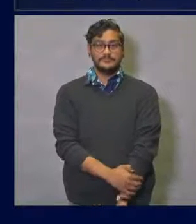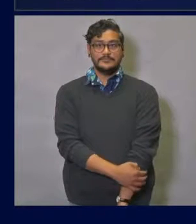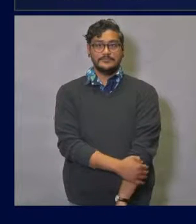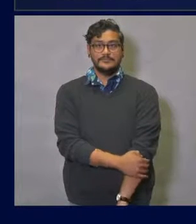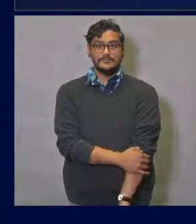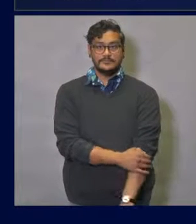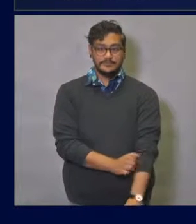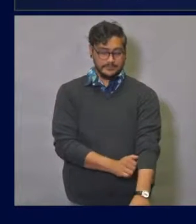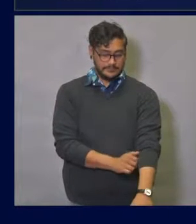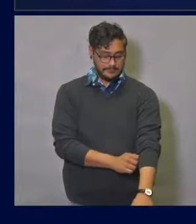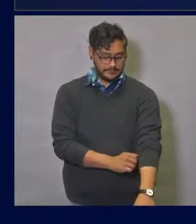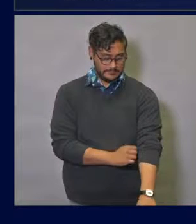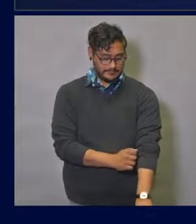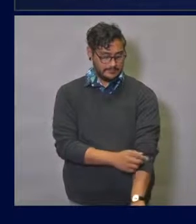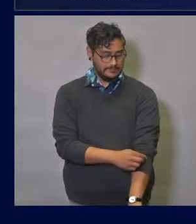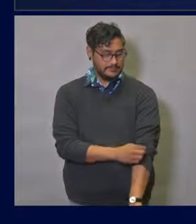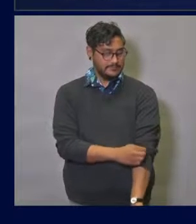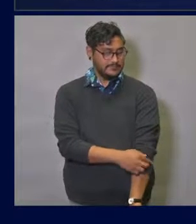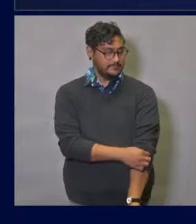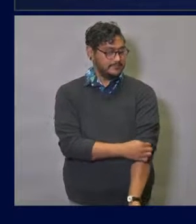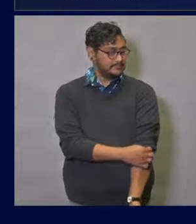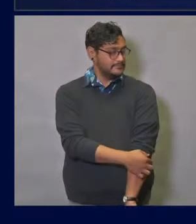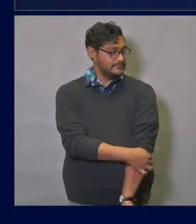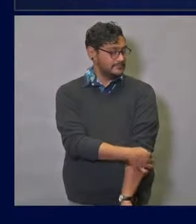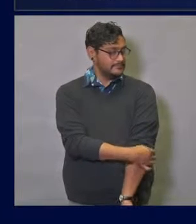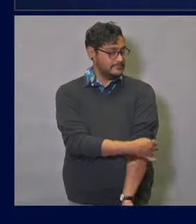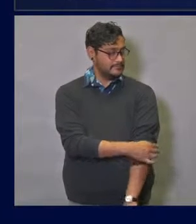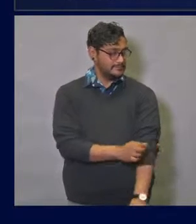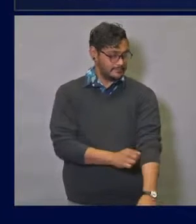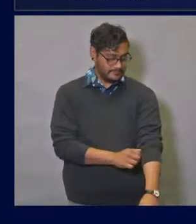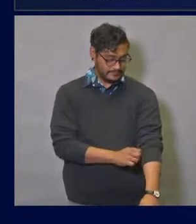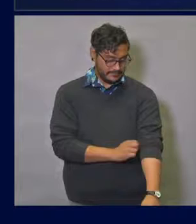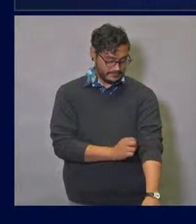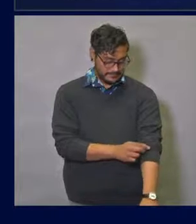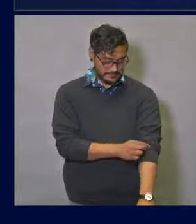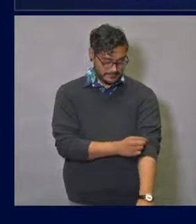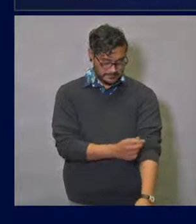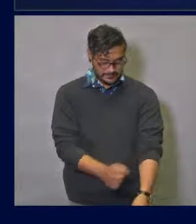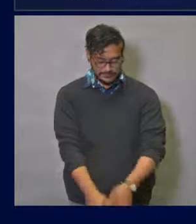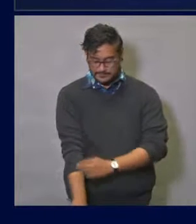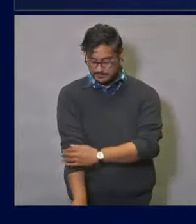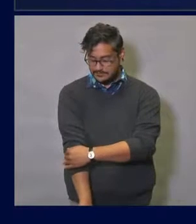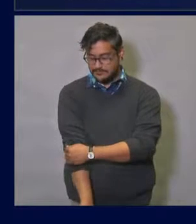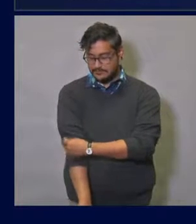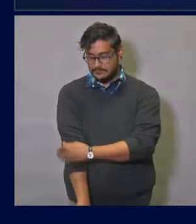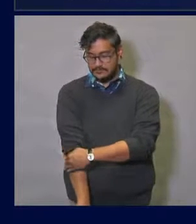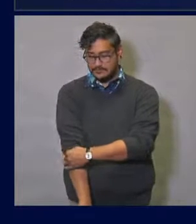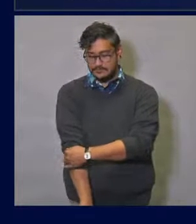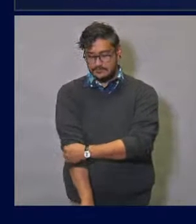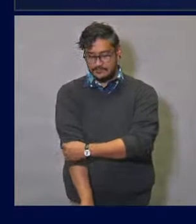Y VIRTUAL PRESS CONFERENCE CALL. ALL PARTICIPANTS AT THIS TIME ARE IN A LISTEN ONLY MODE.